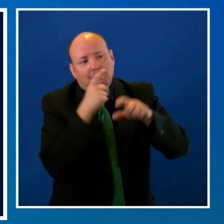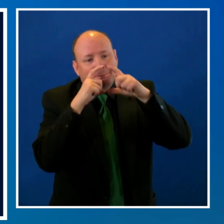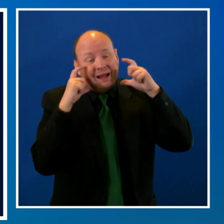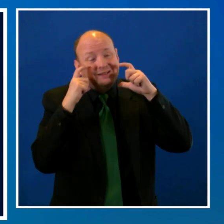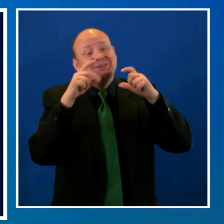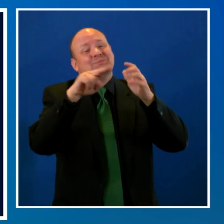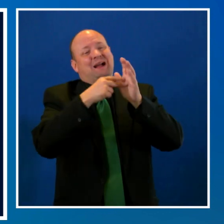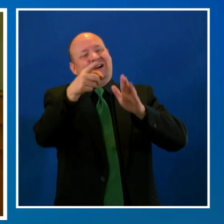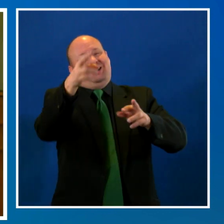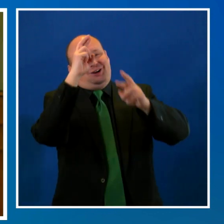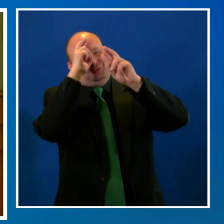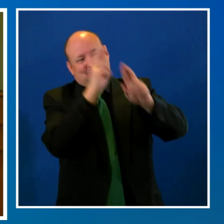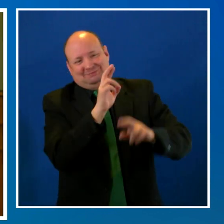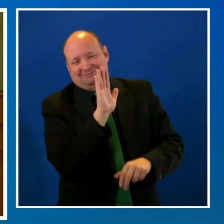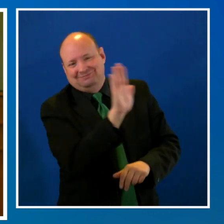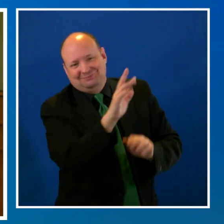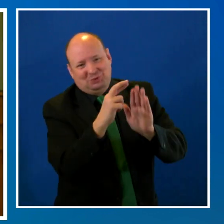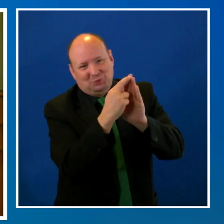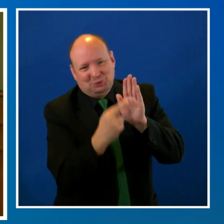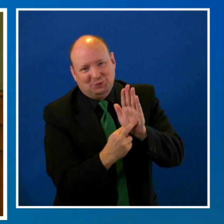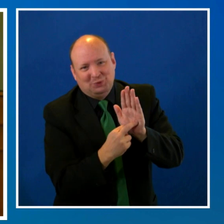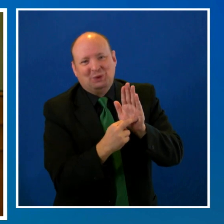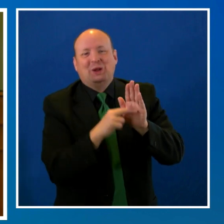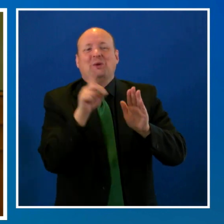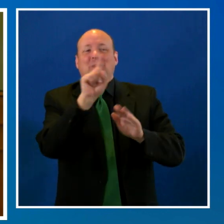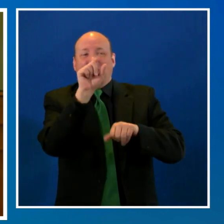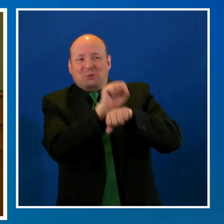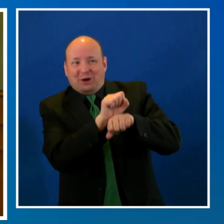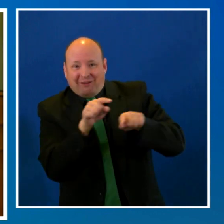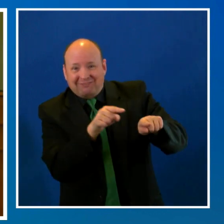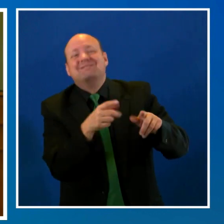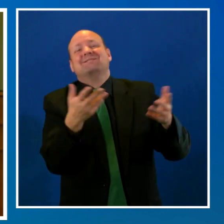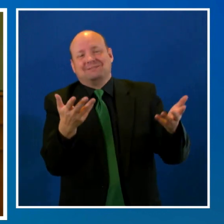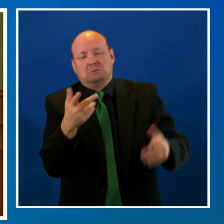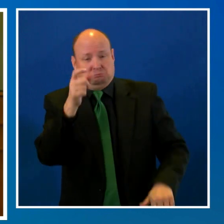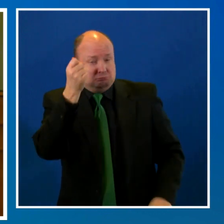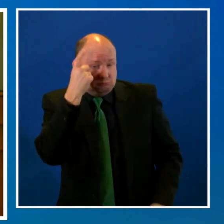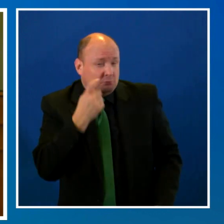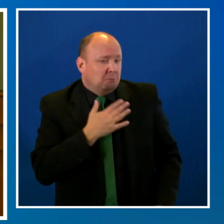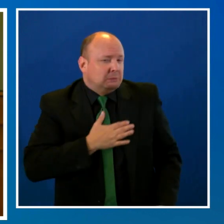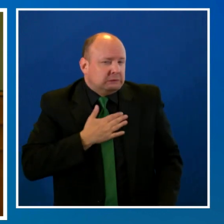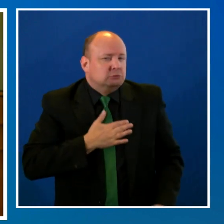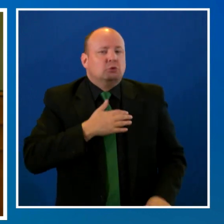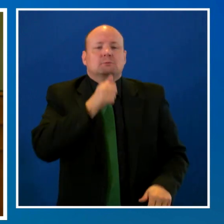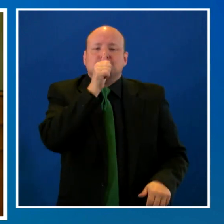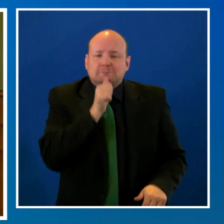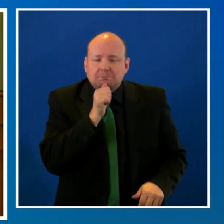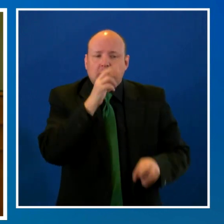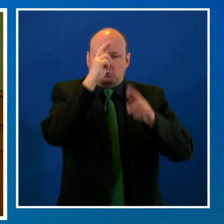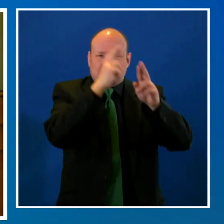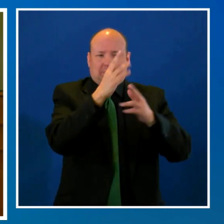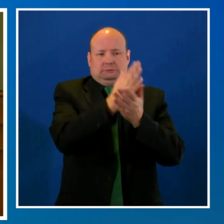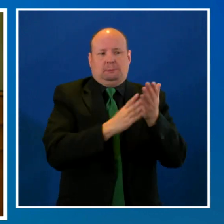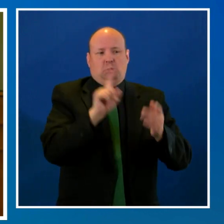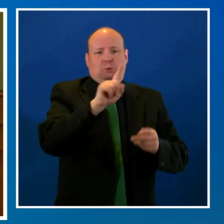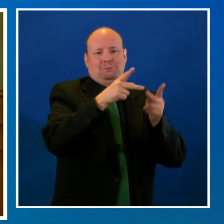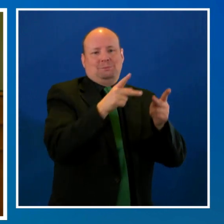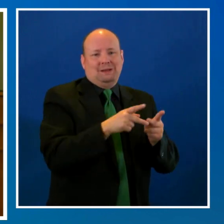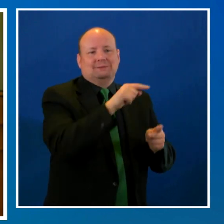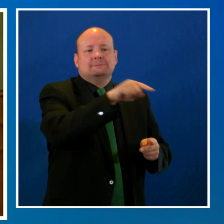you are, and please be patient and civil with each other as we work our way through this difficult time of adjustment for